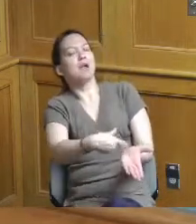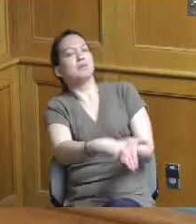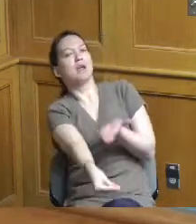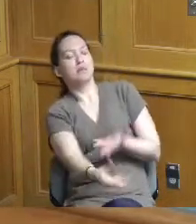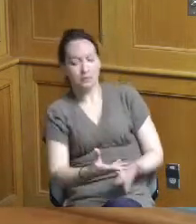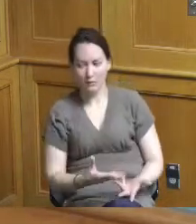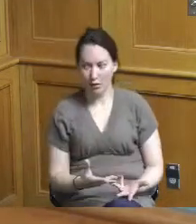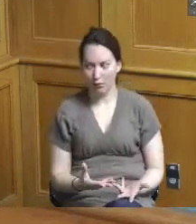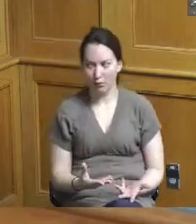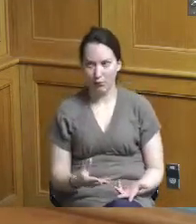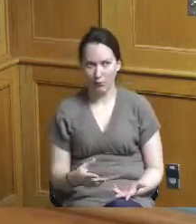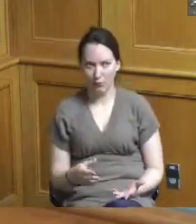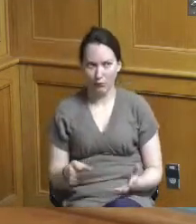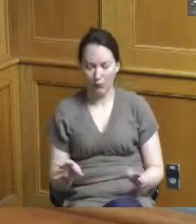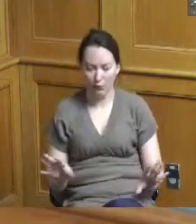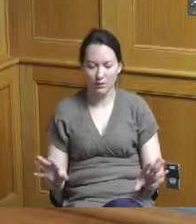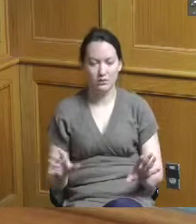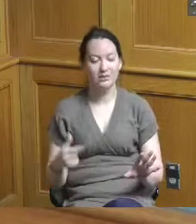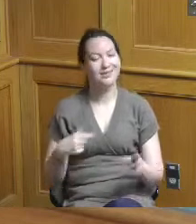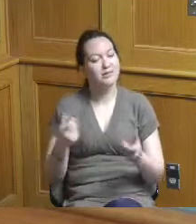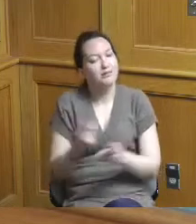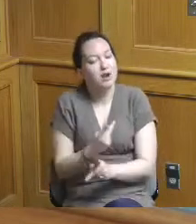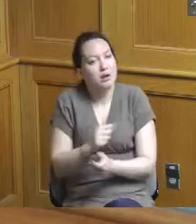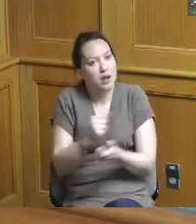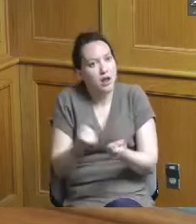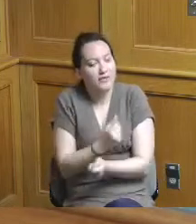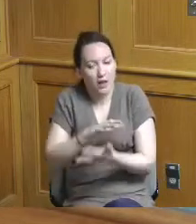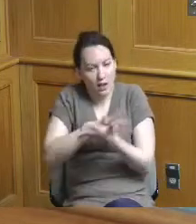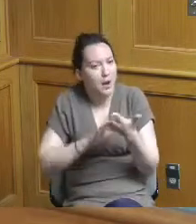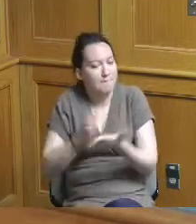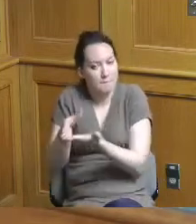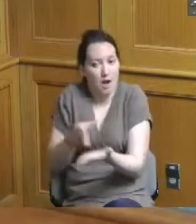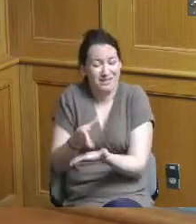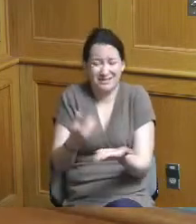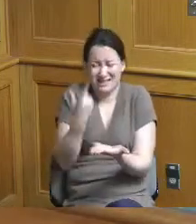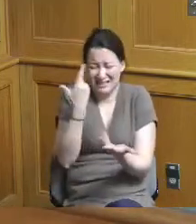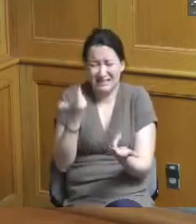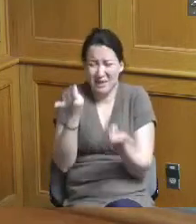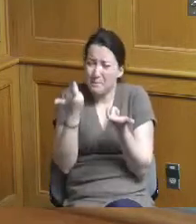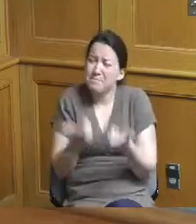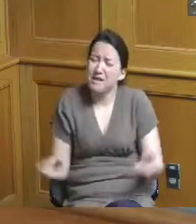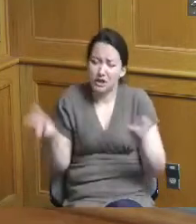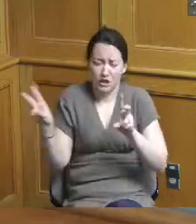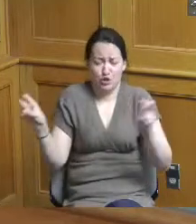to find out about these all these components like you said it's a bigger issue and find out